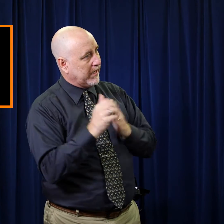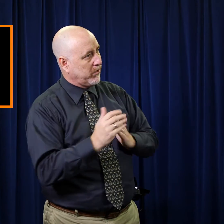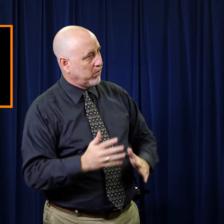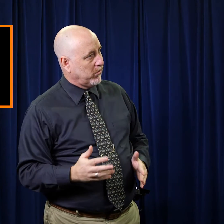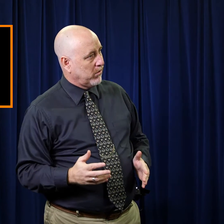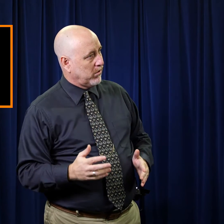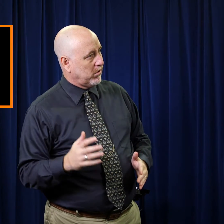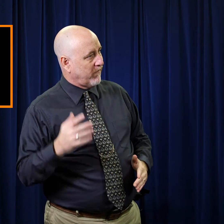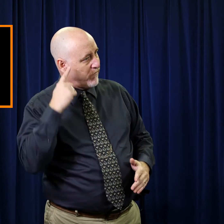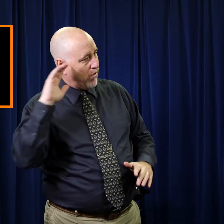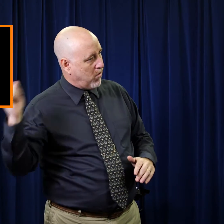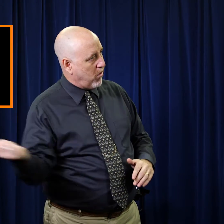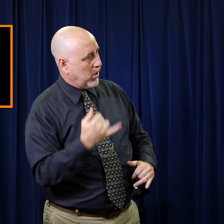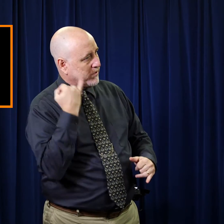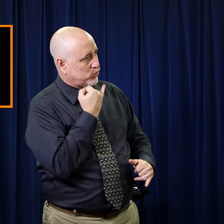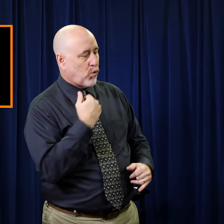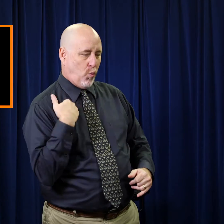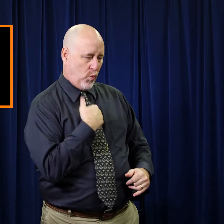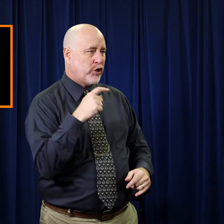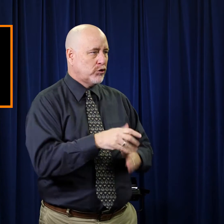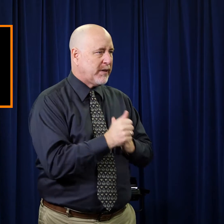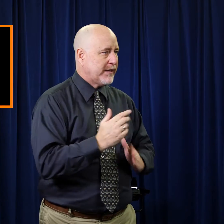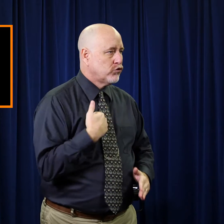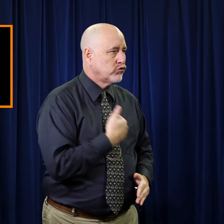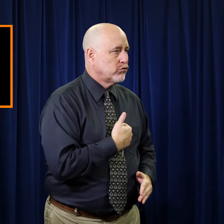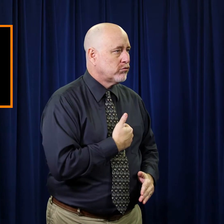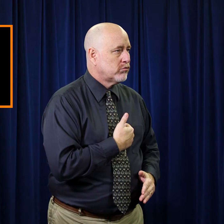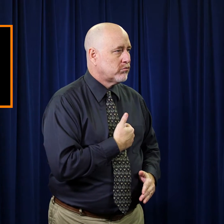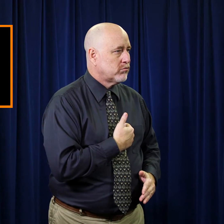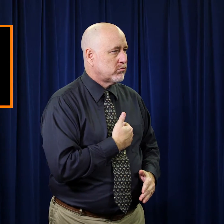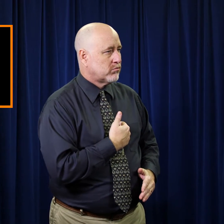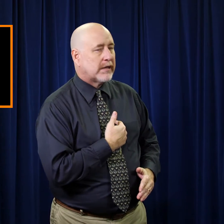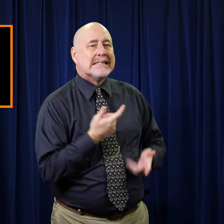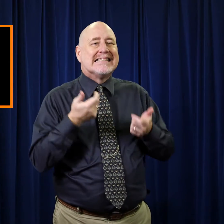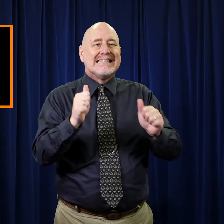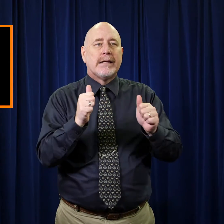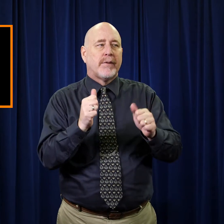this position as leader of Israel, but we think we should be the leaders." It's